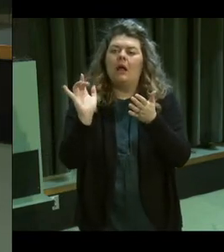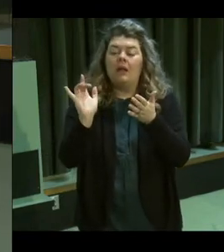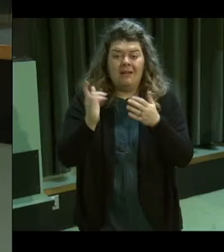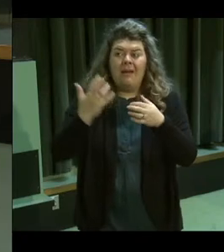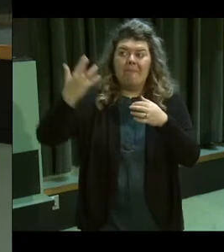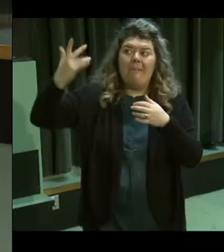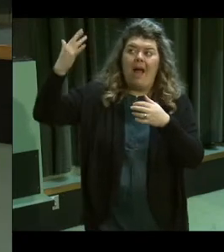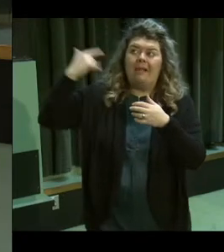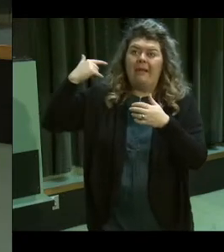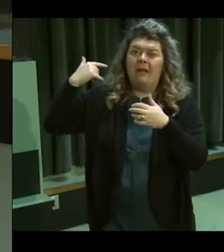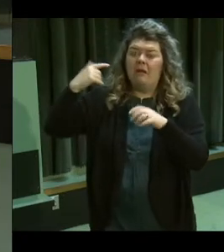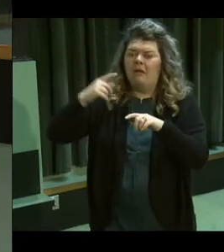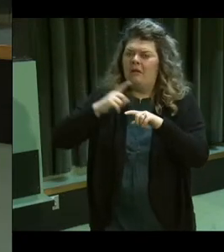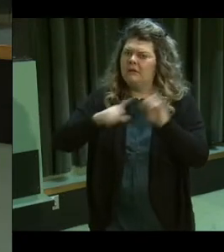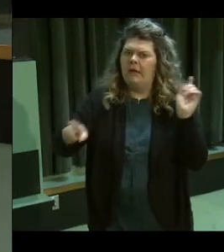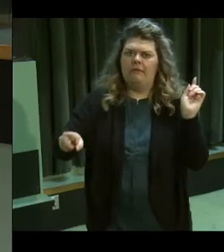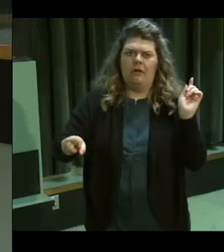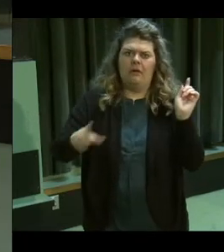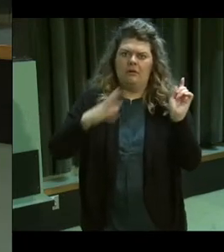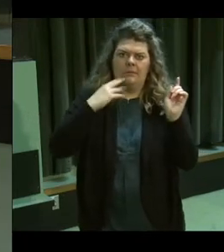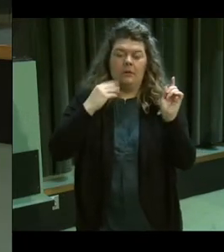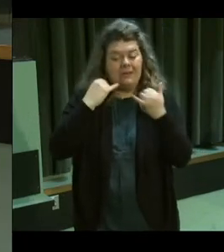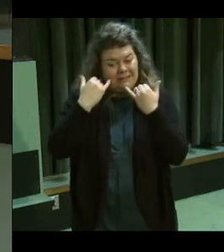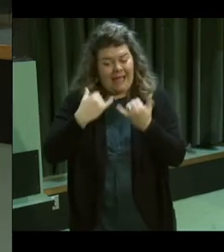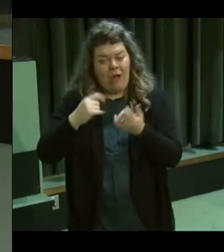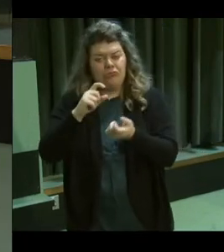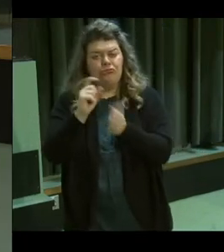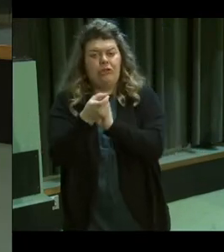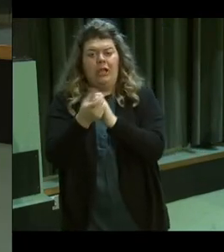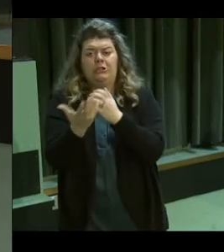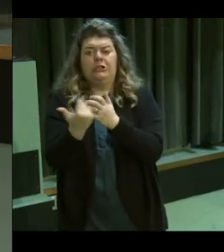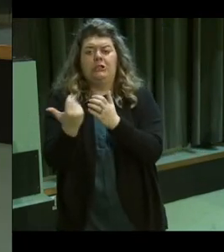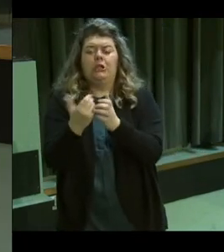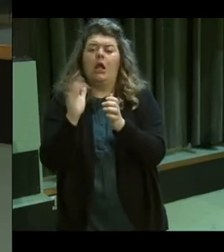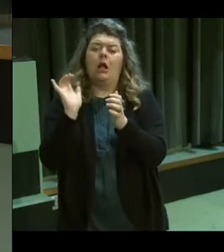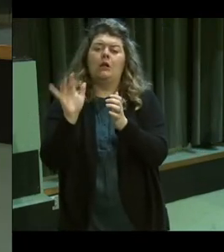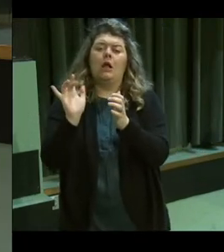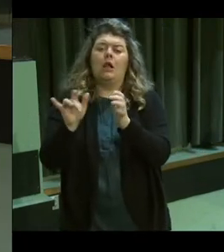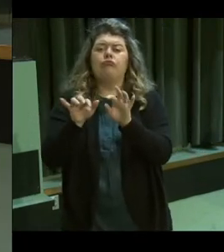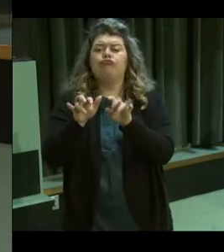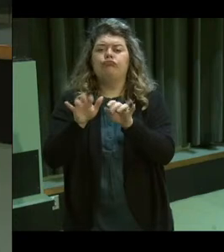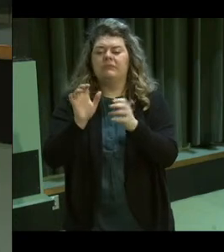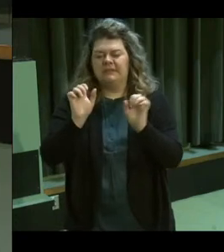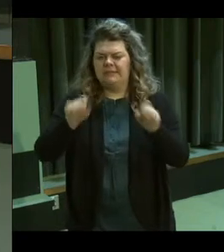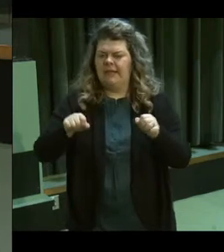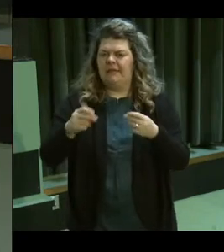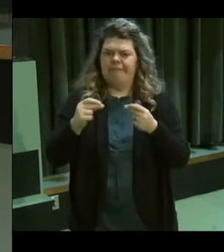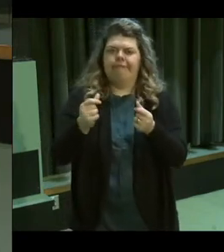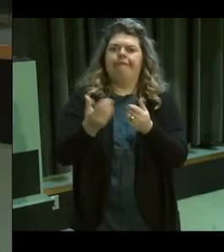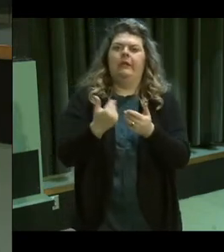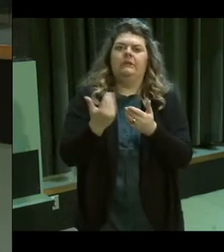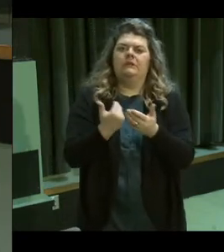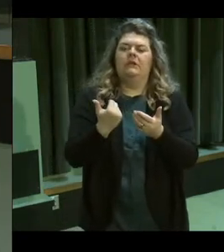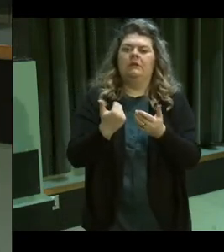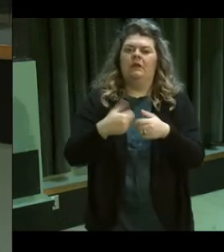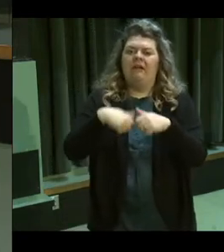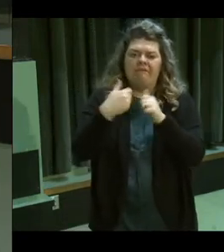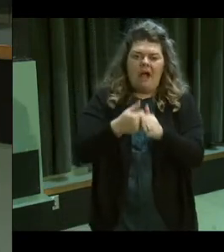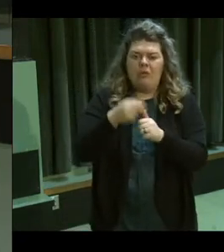know, back in the day, right there were so many other different ways. But now nowadays